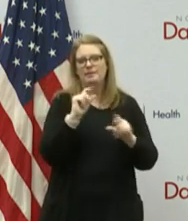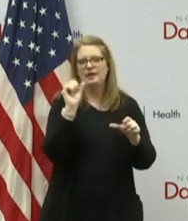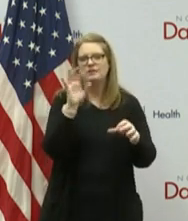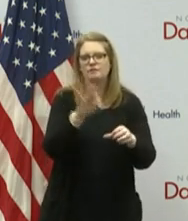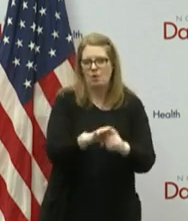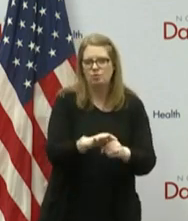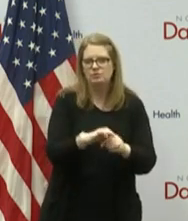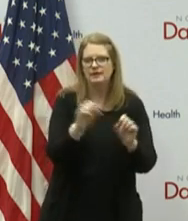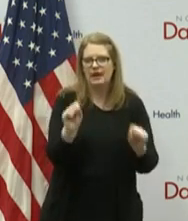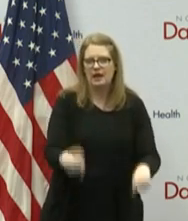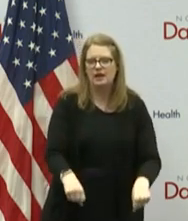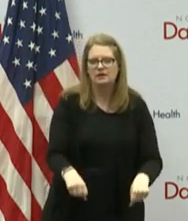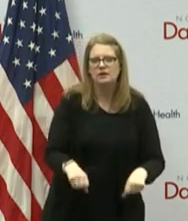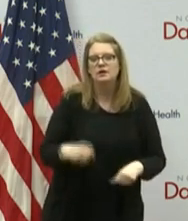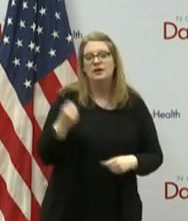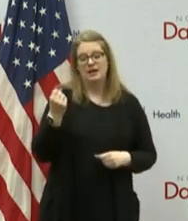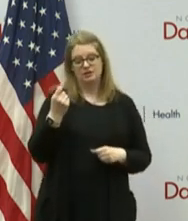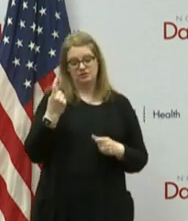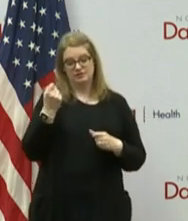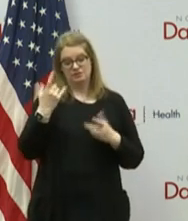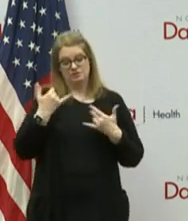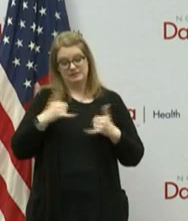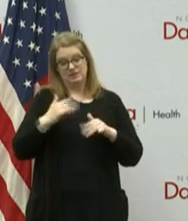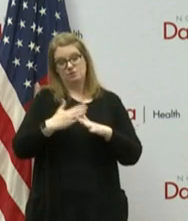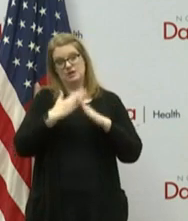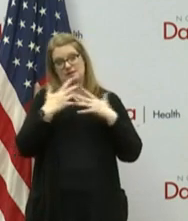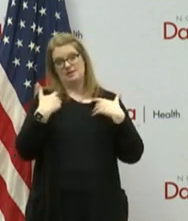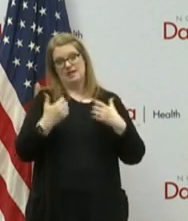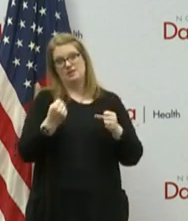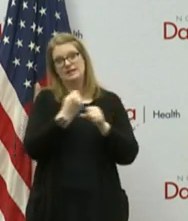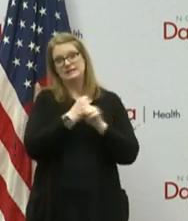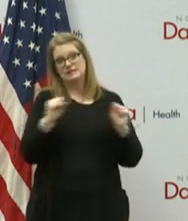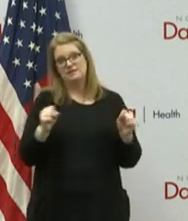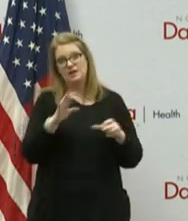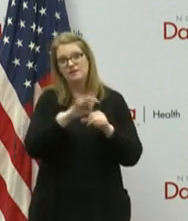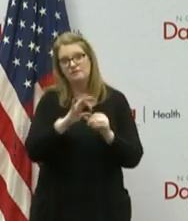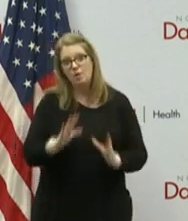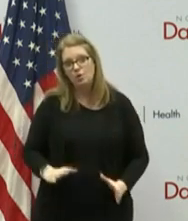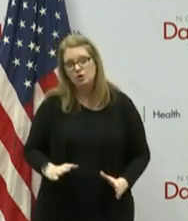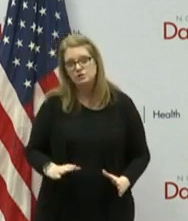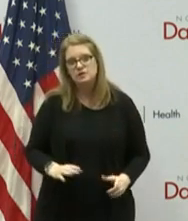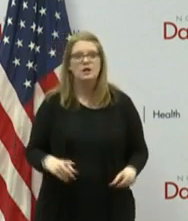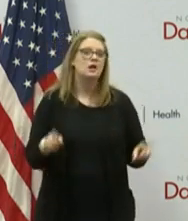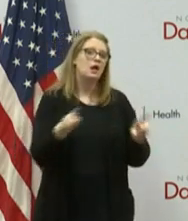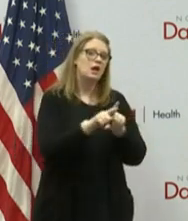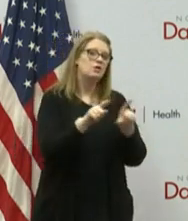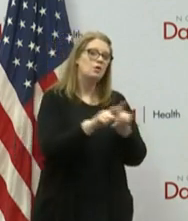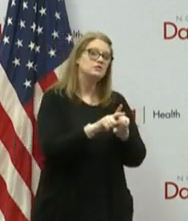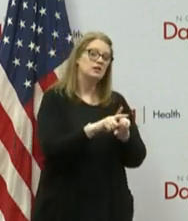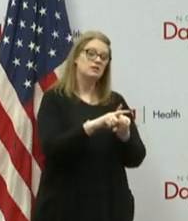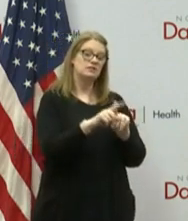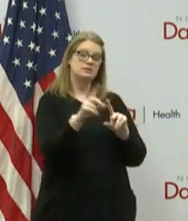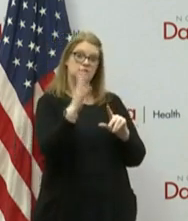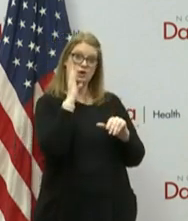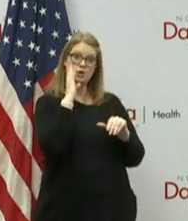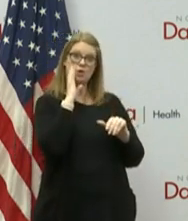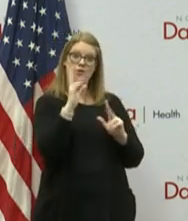OF COUNTIES AUDITORS ASSOCIATION. THEY ARE MAKING SURE NO ONE IS